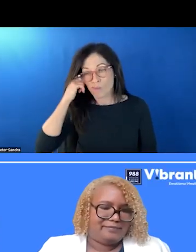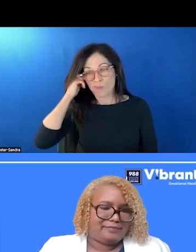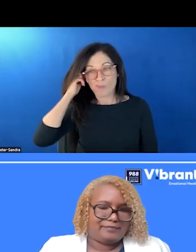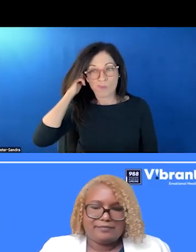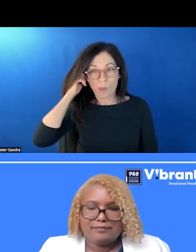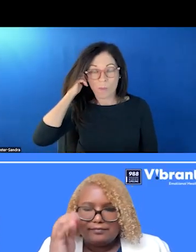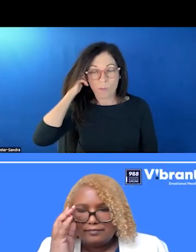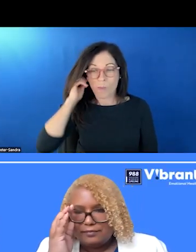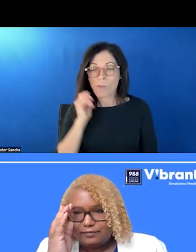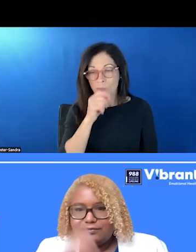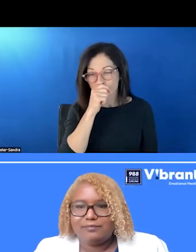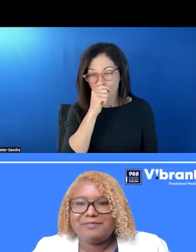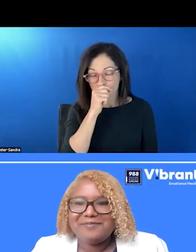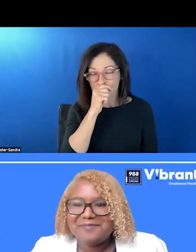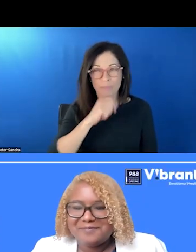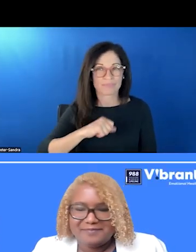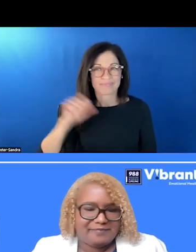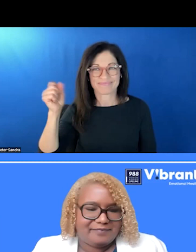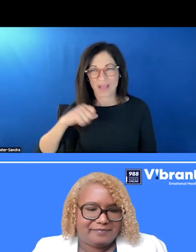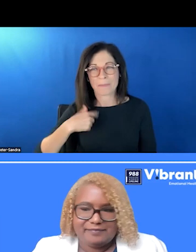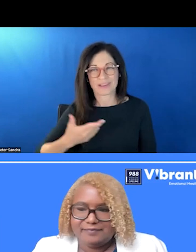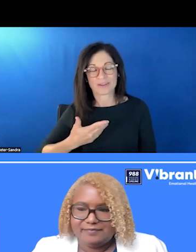ABSOLUTELY. THANK YOU.